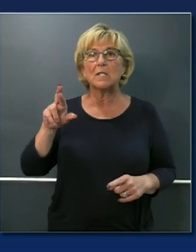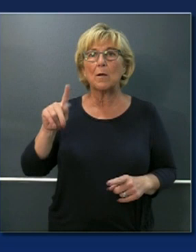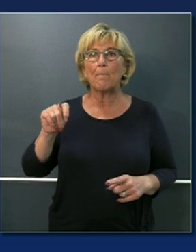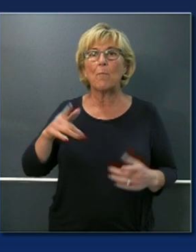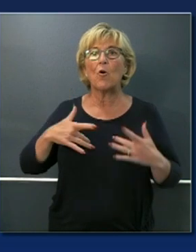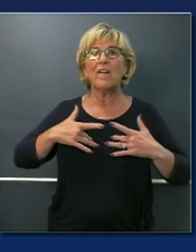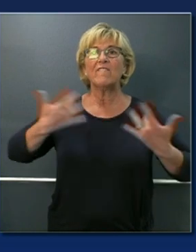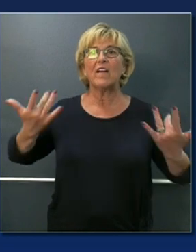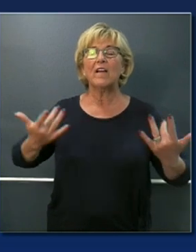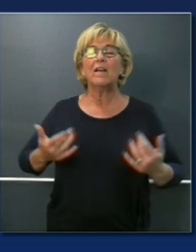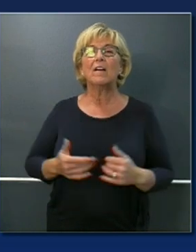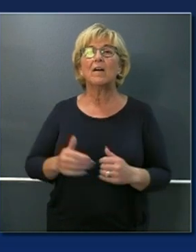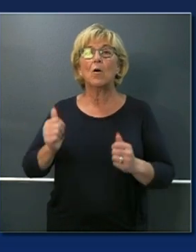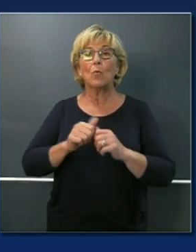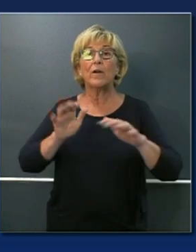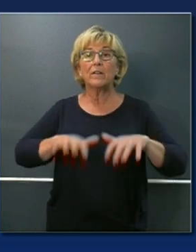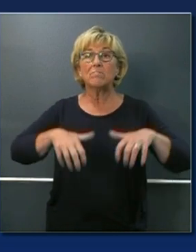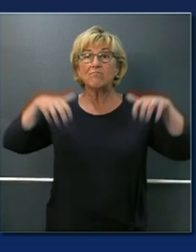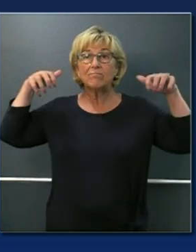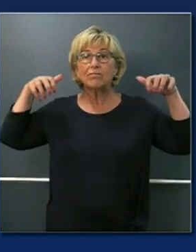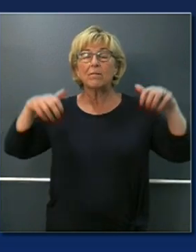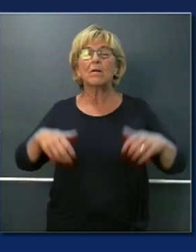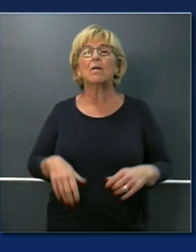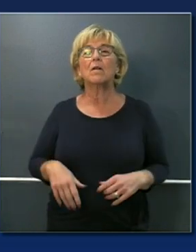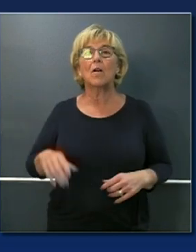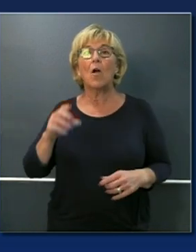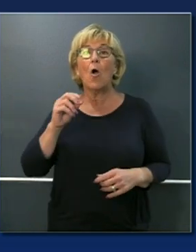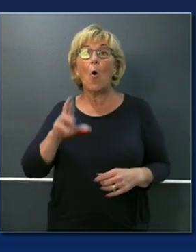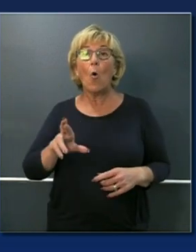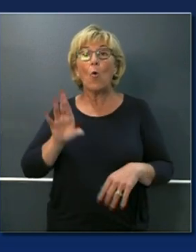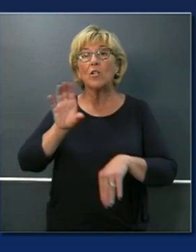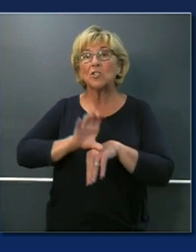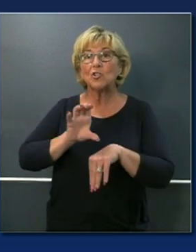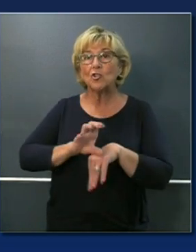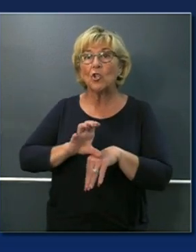MORE MODIFICATION AND WE NEED TO KNOW MORE ABOUT THE MOVEMENT